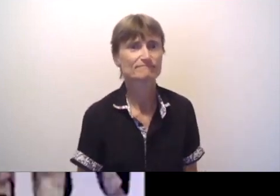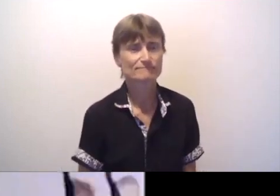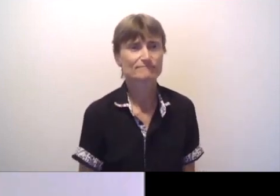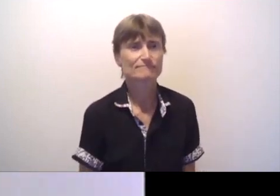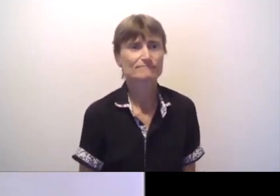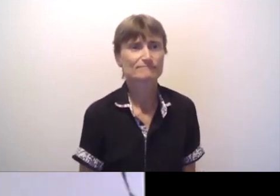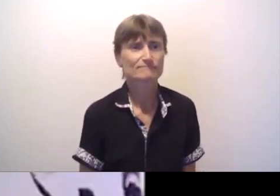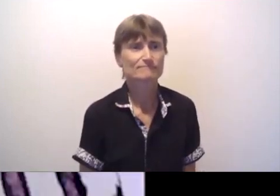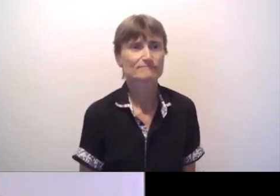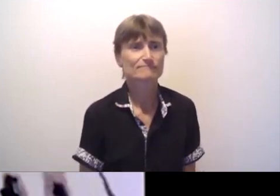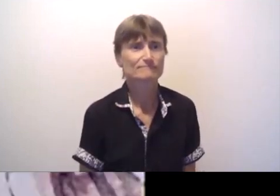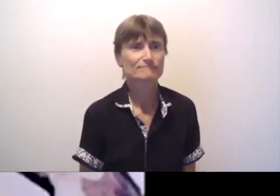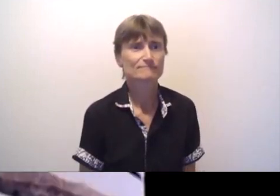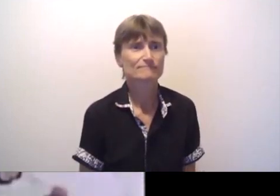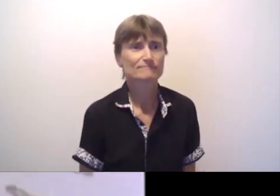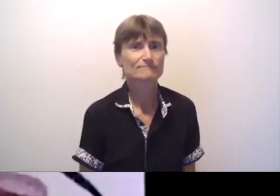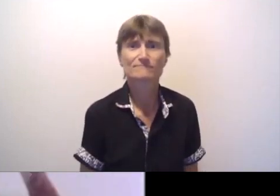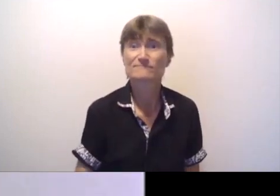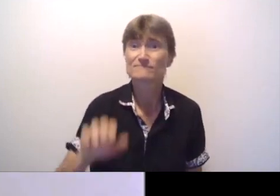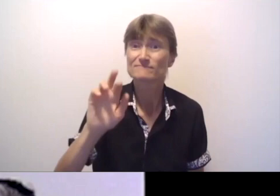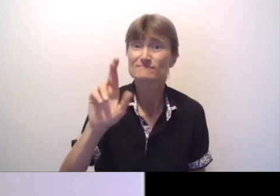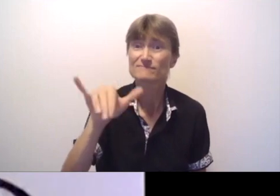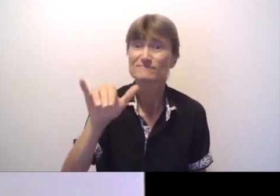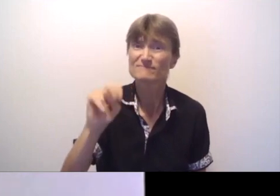i i meet people that say that my film said had influenced